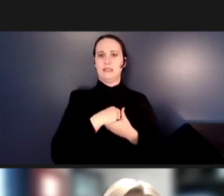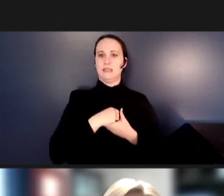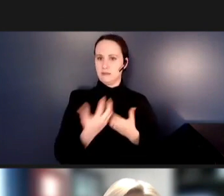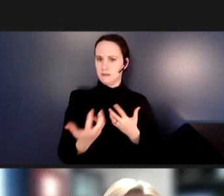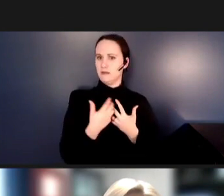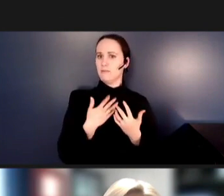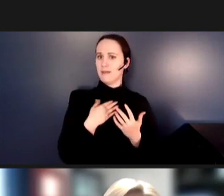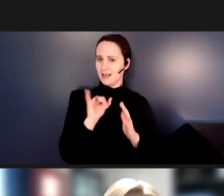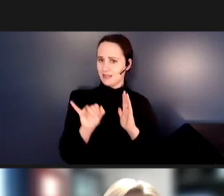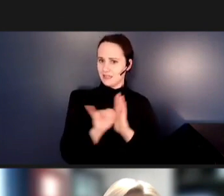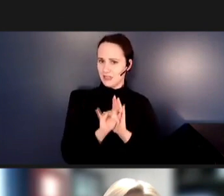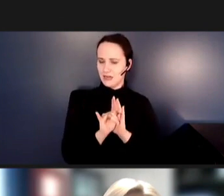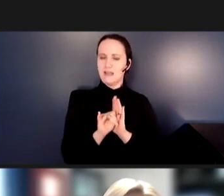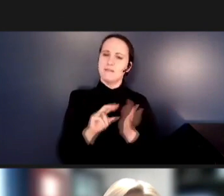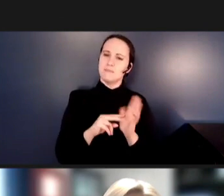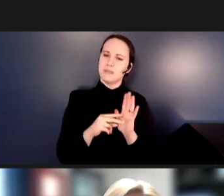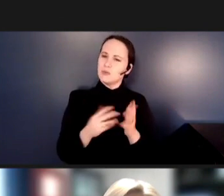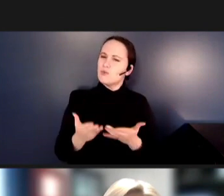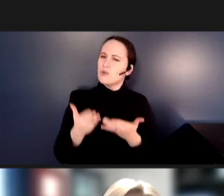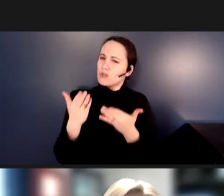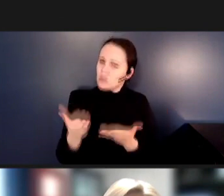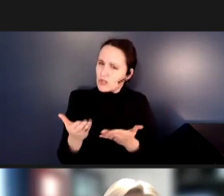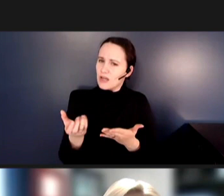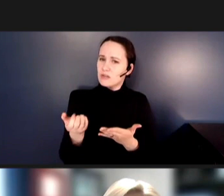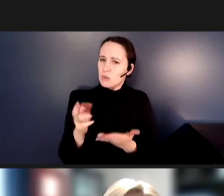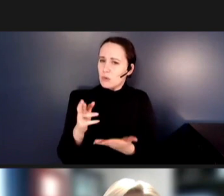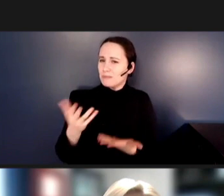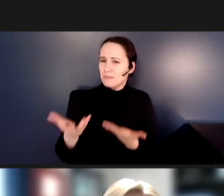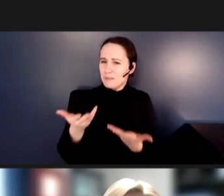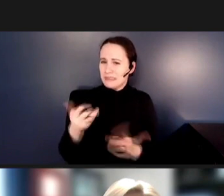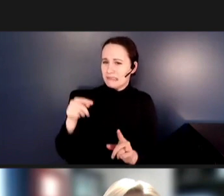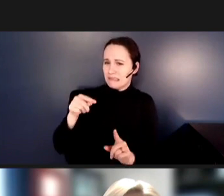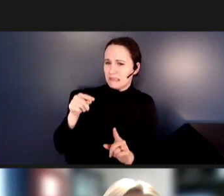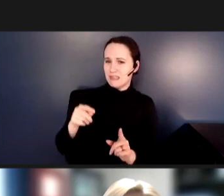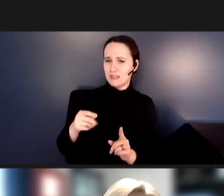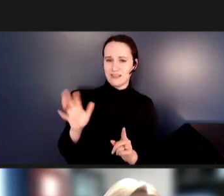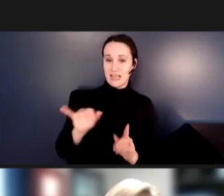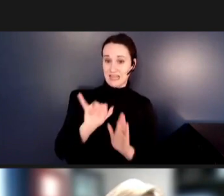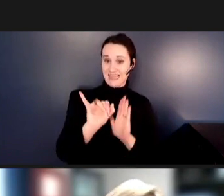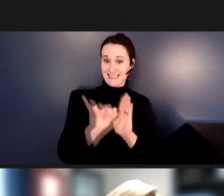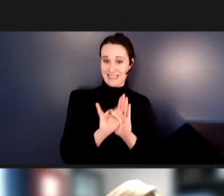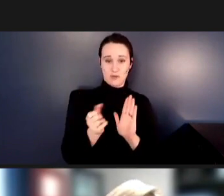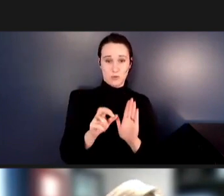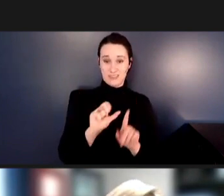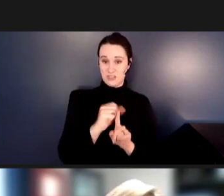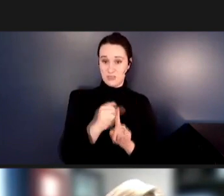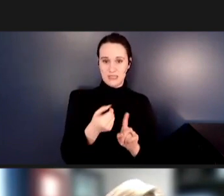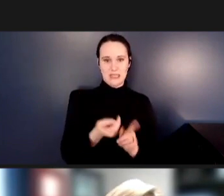implies that that trait is negative. So, they may prefer to use identity first language. So,